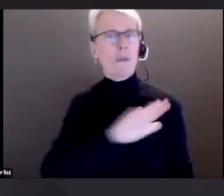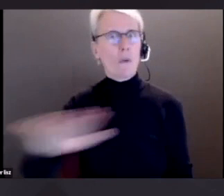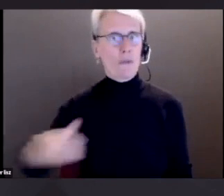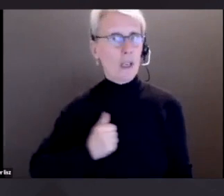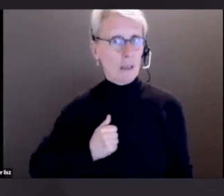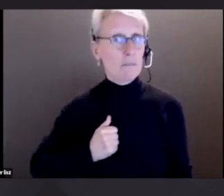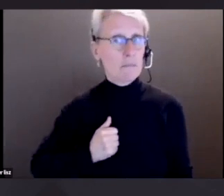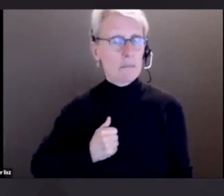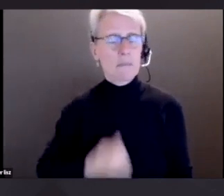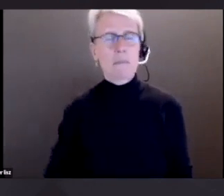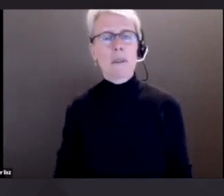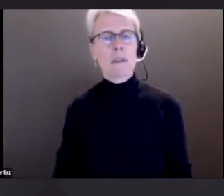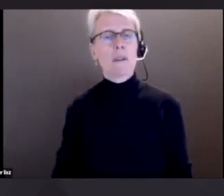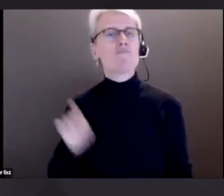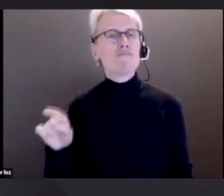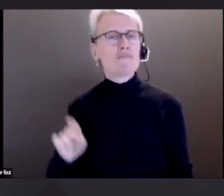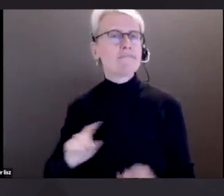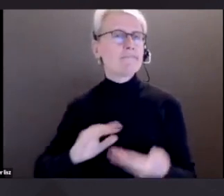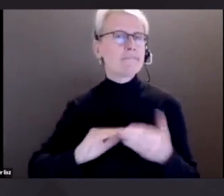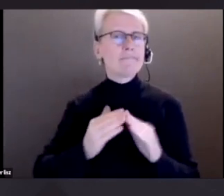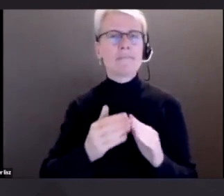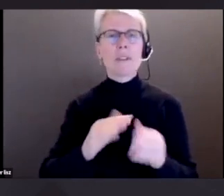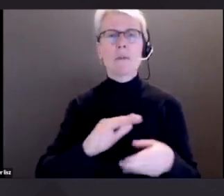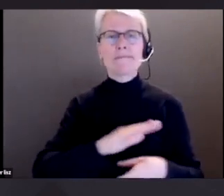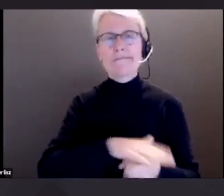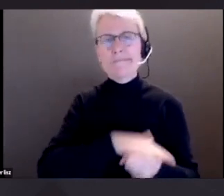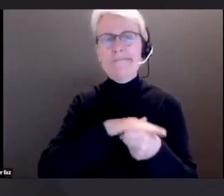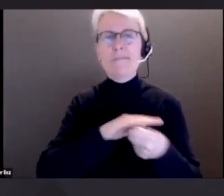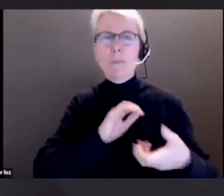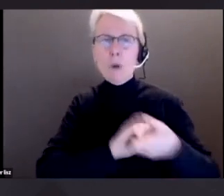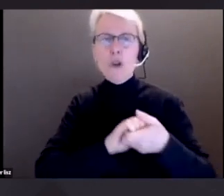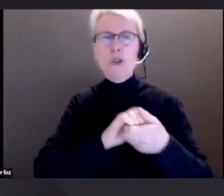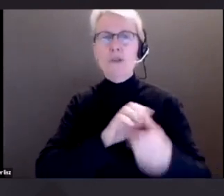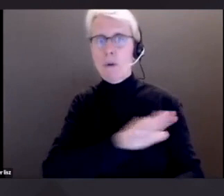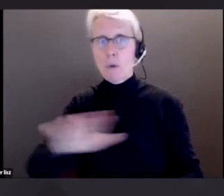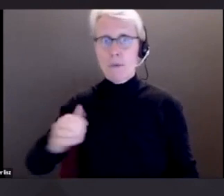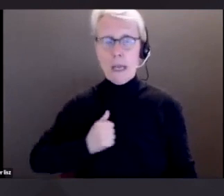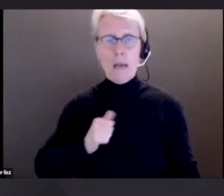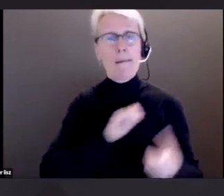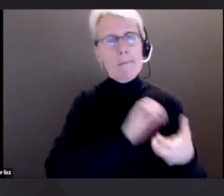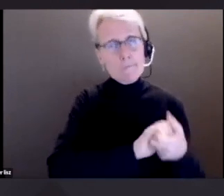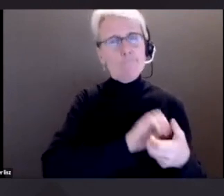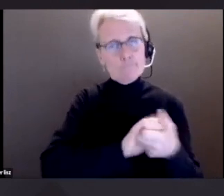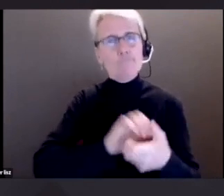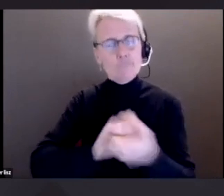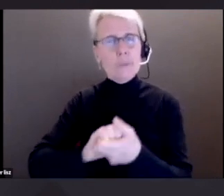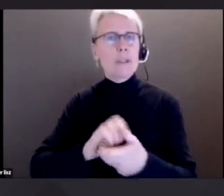across Canada supports unique and short-term mentoring opportunities for persons experiencing disability.